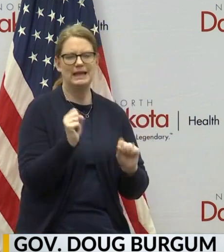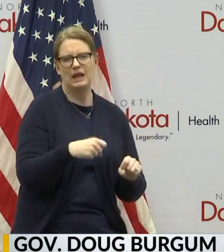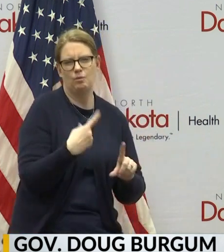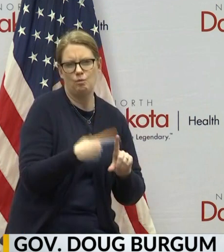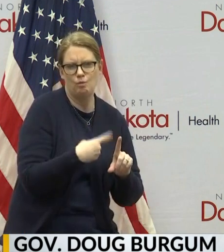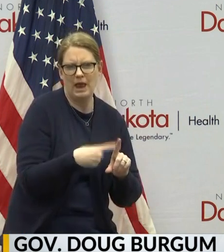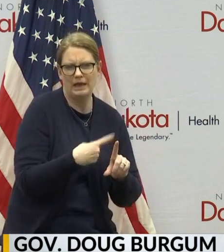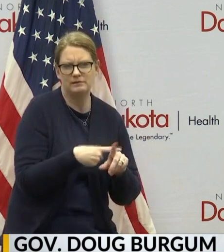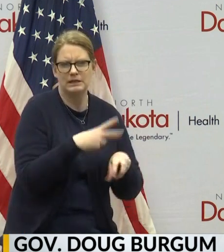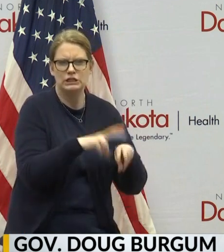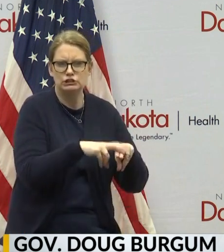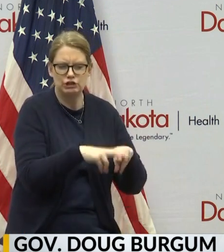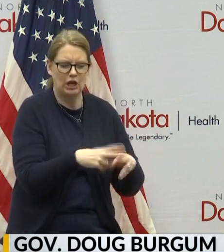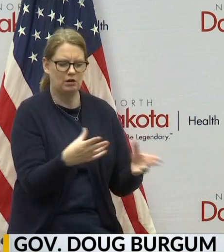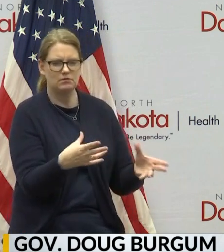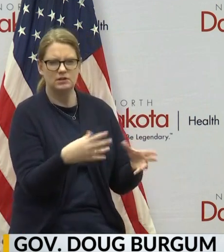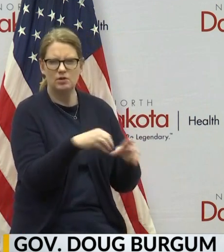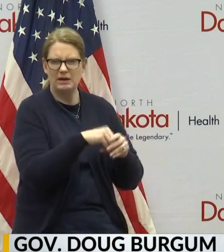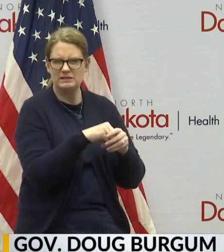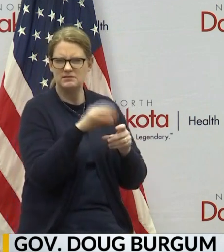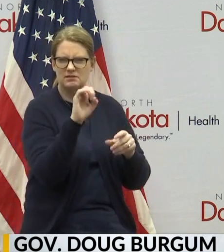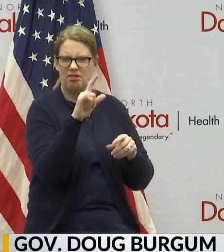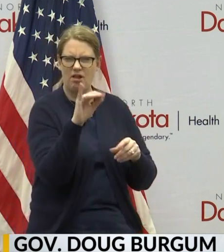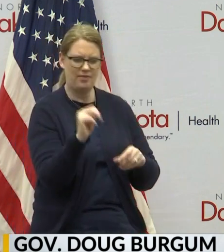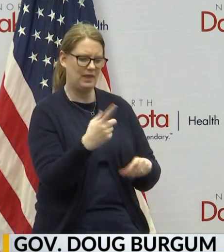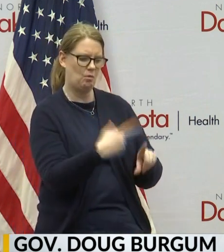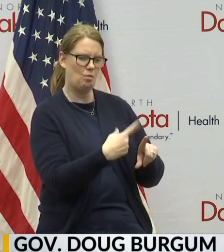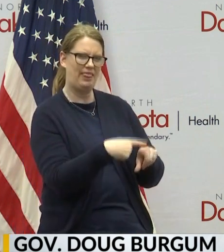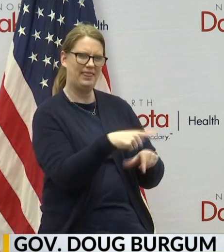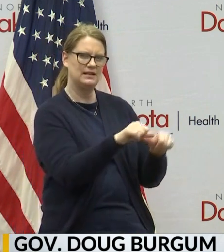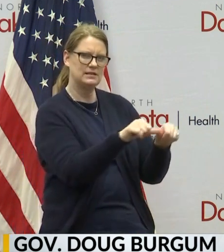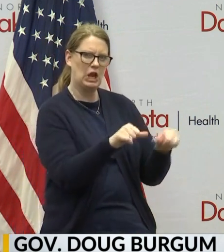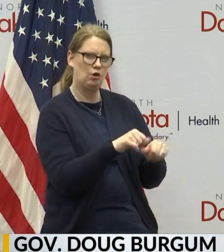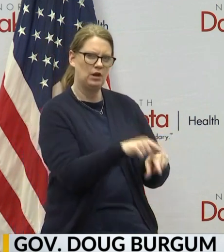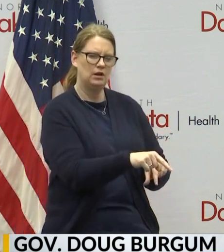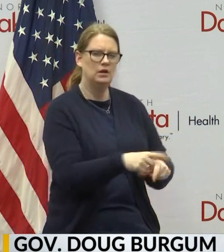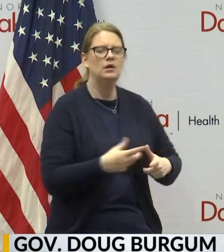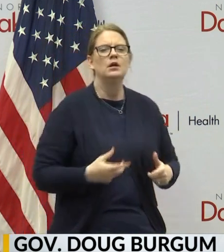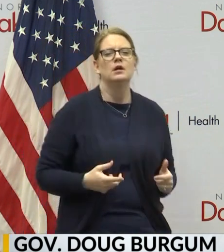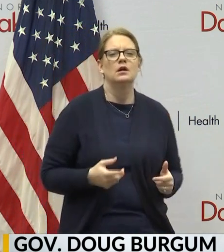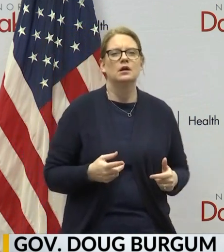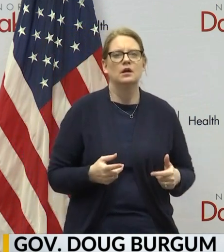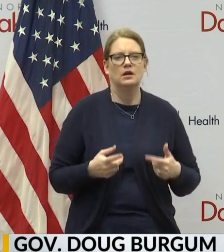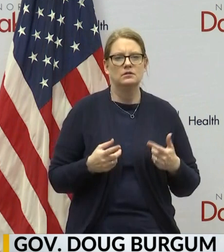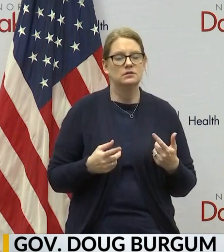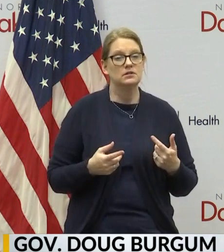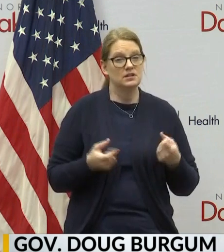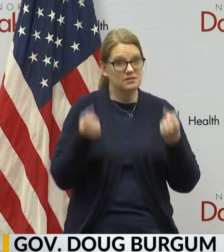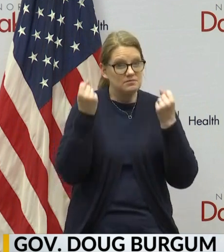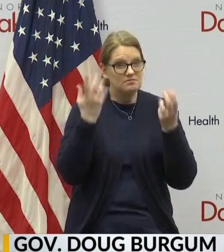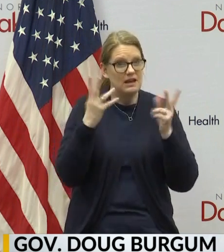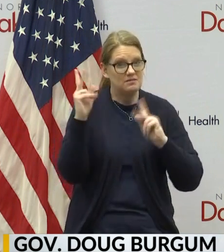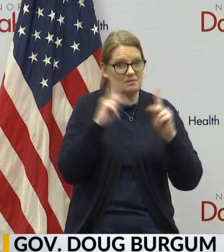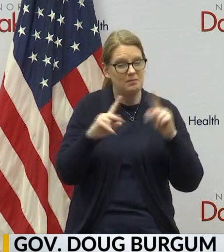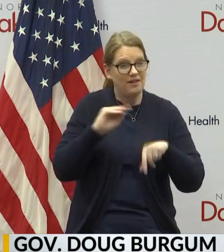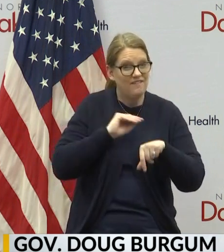CALLED OVER A THOUSAND BOOTH LICENSES WHERE SOMEONE WHO IS AN INDIVIDUAL PROPRIETOR MAY RENT A